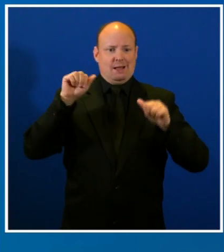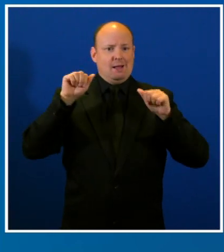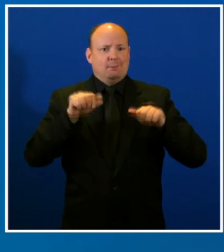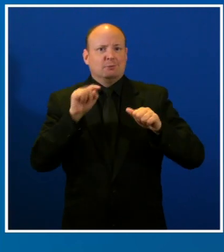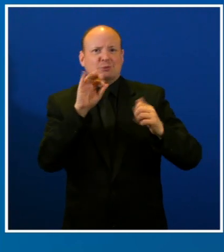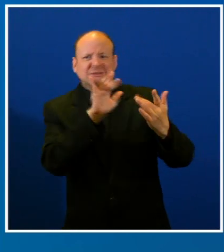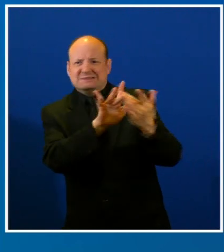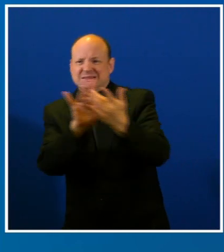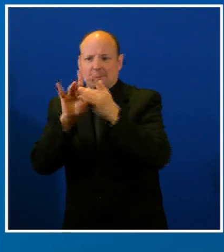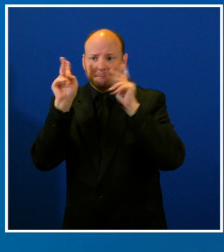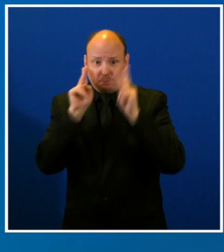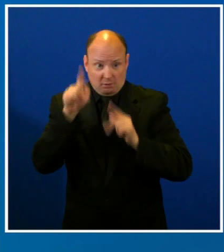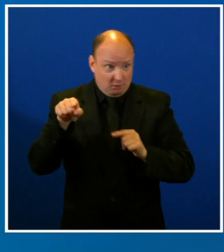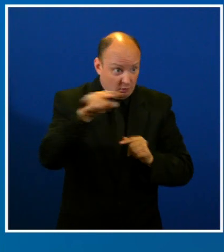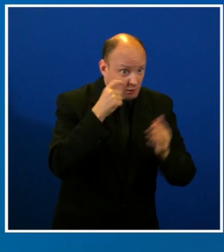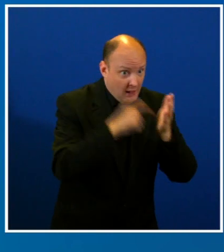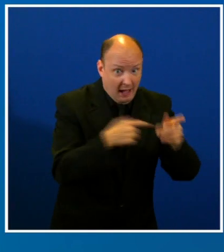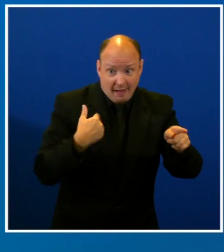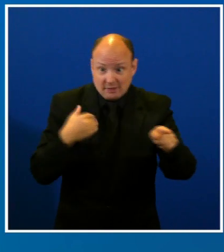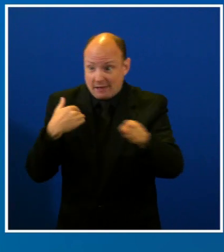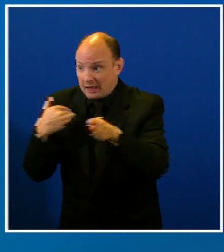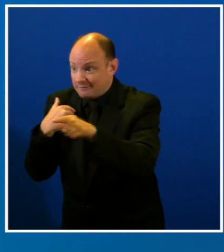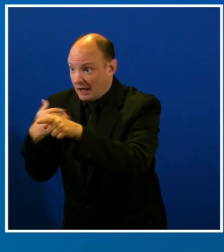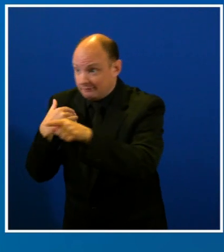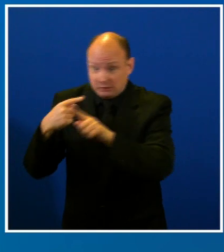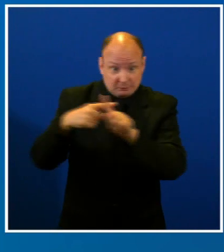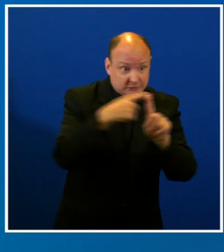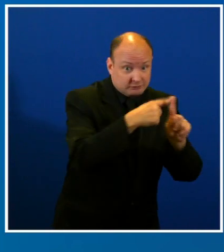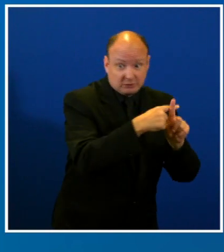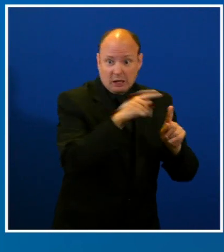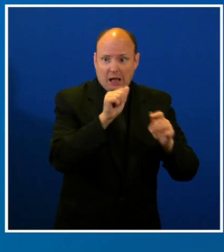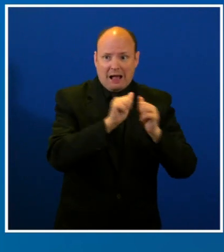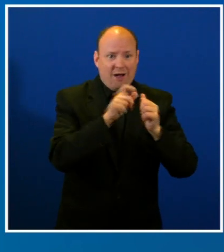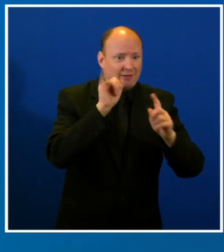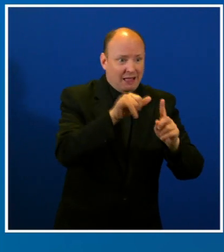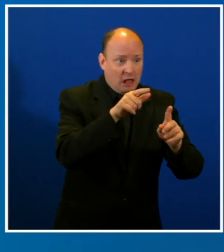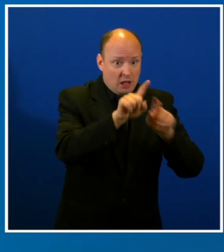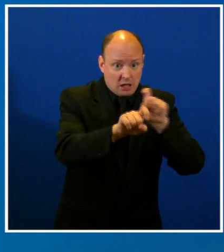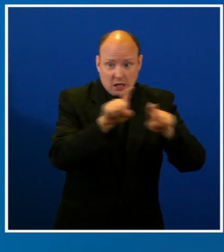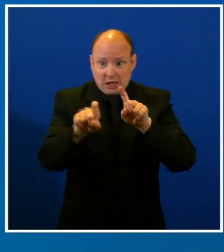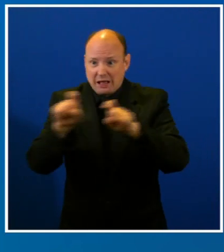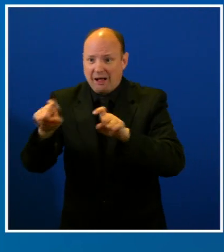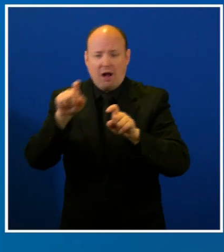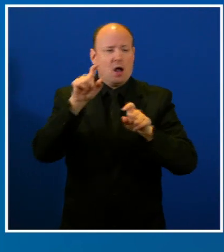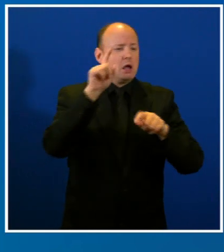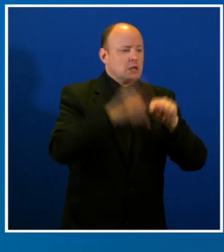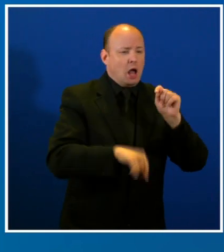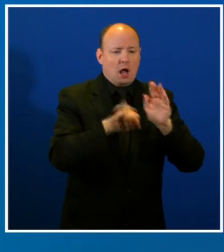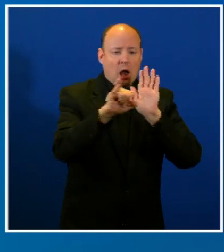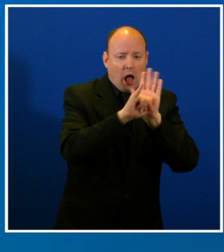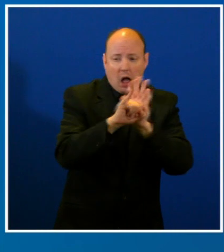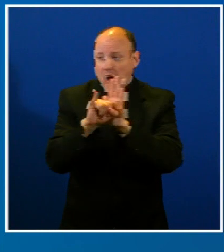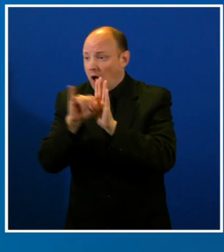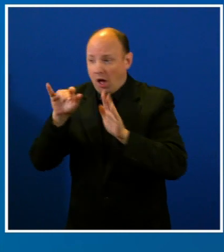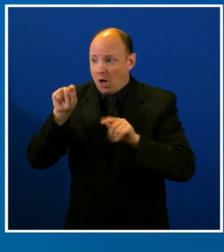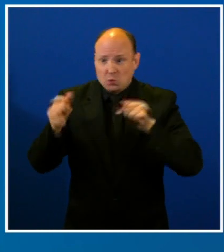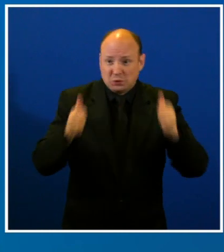positive for COVID. And that has impacted their ability to identify and notify close contacts in a timely manner.